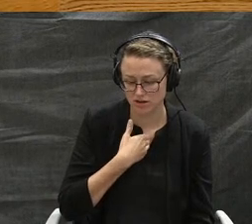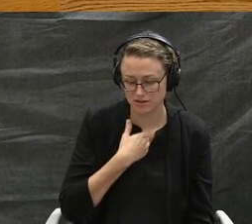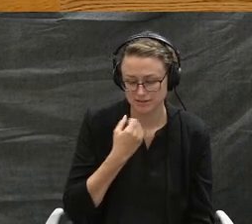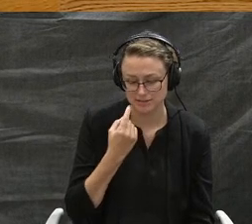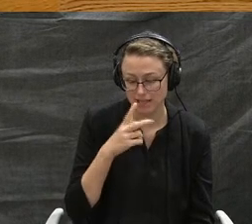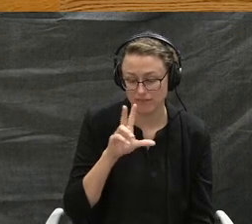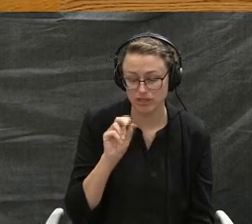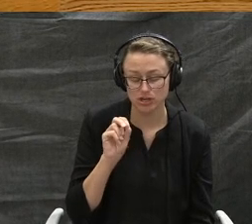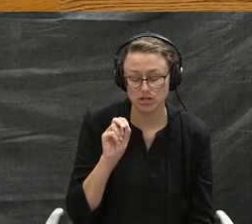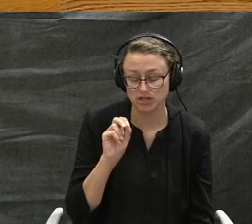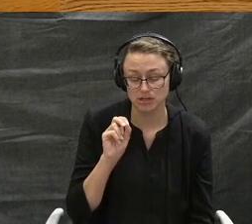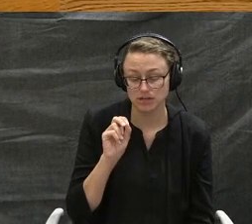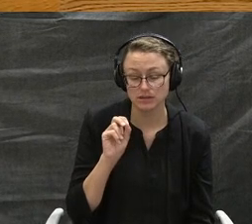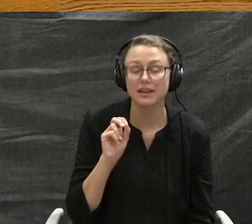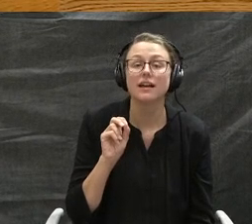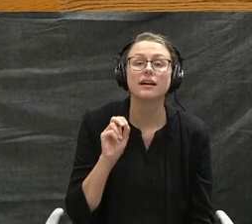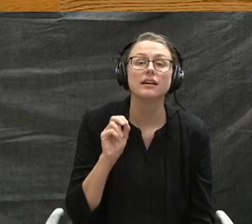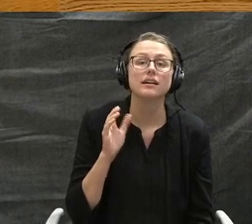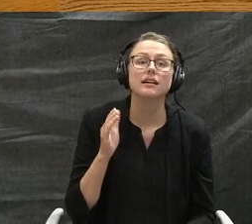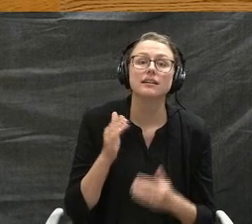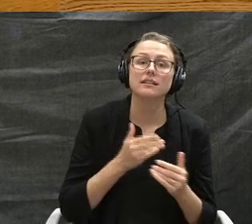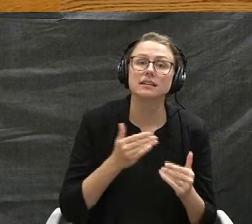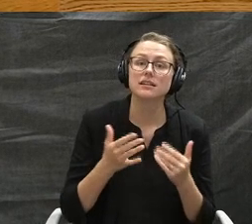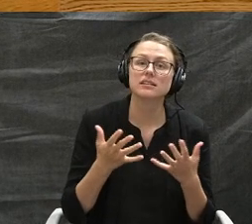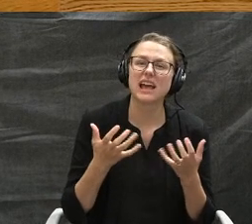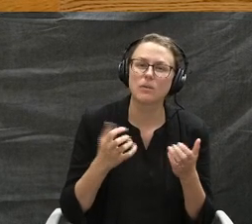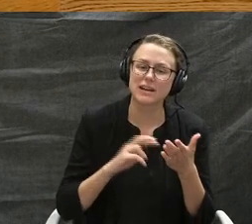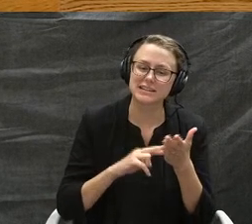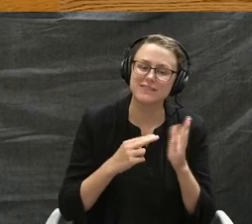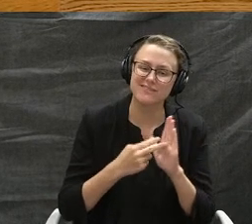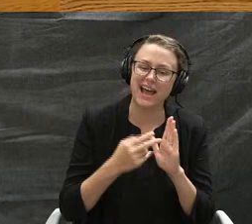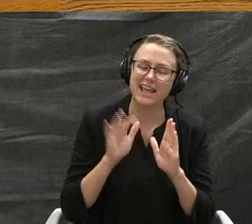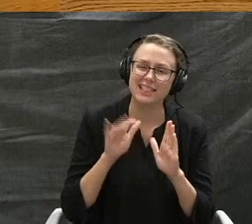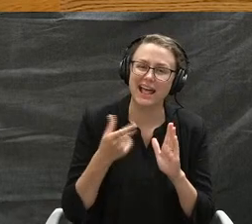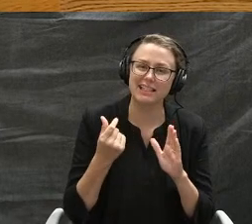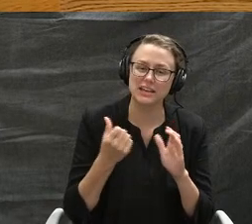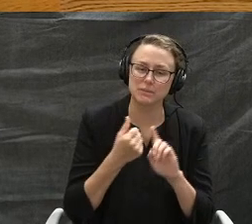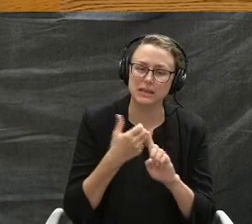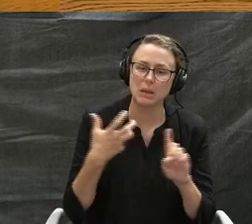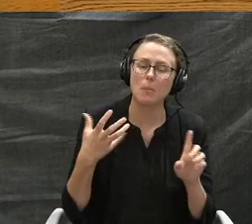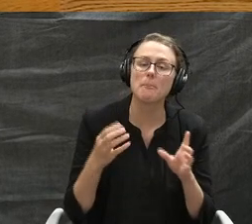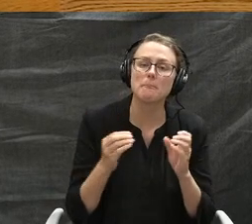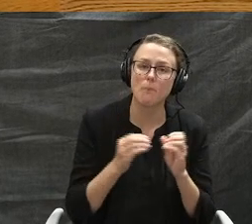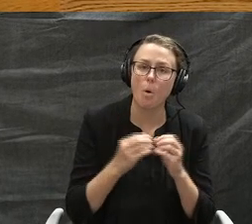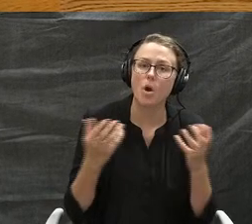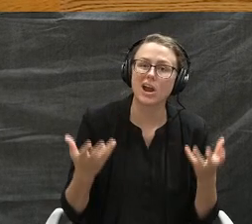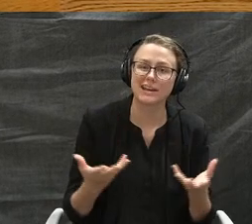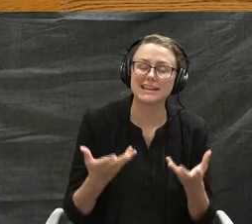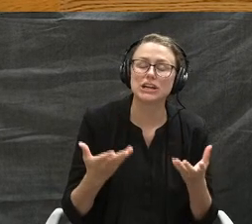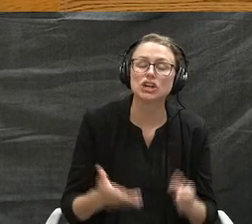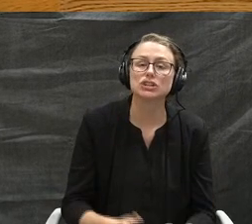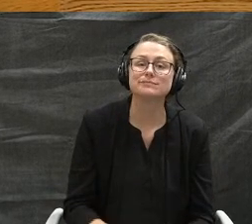but I would like to define that a little bit more here in that